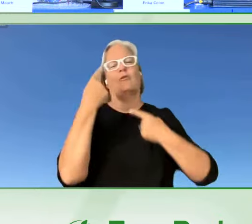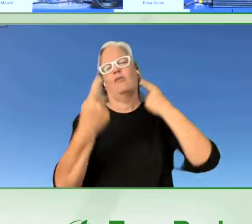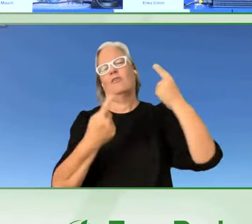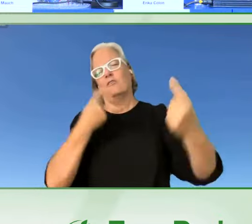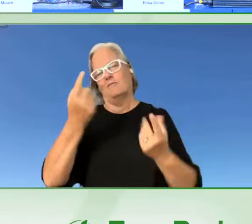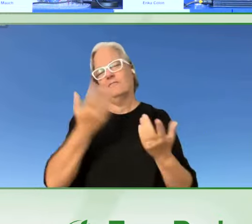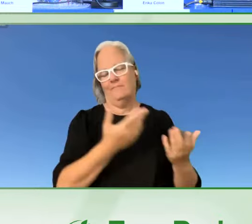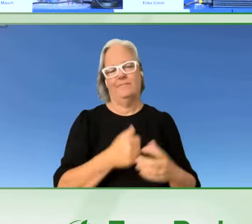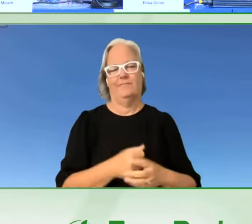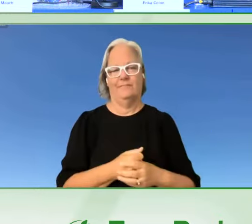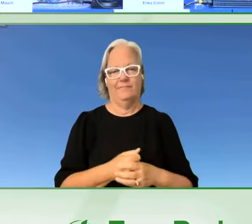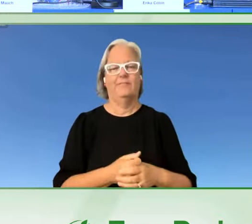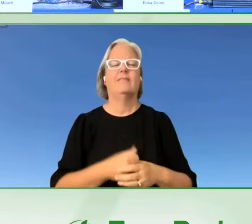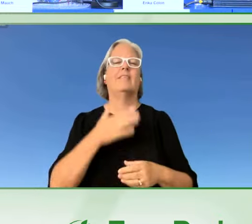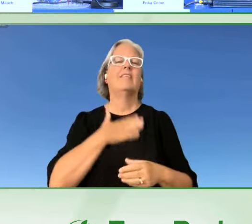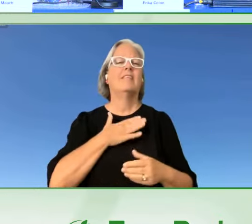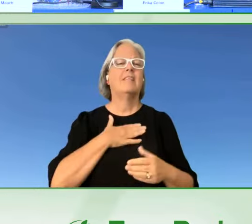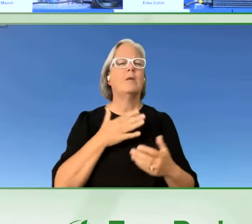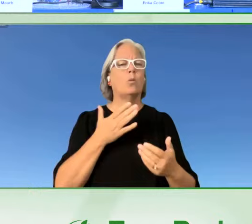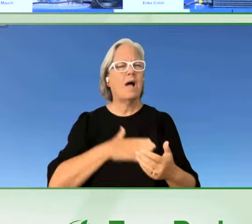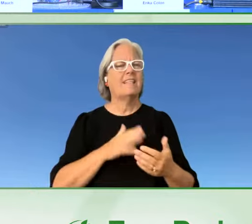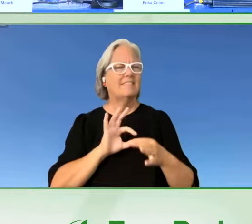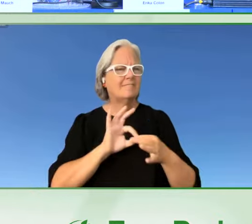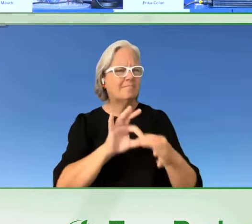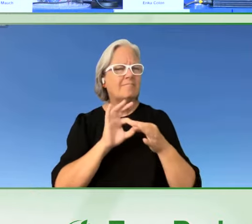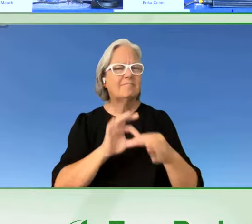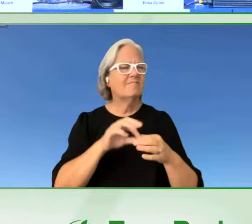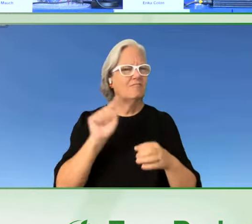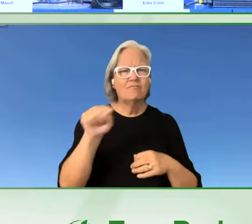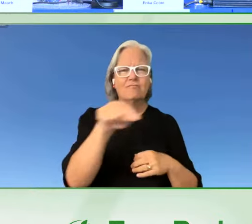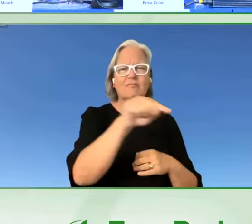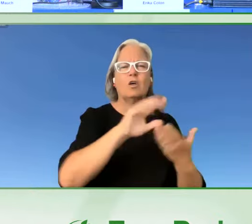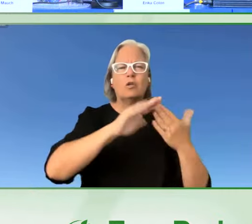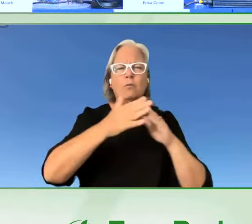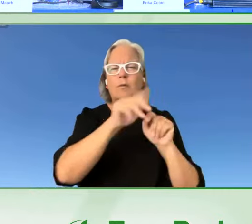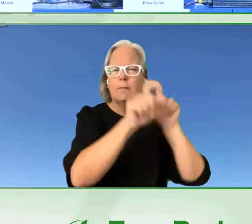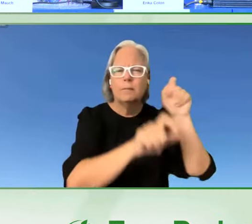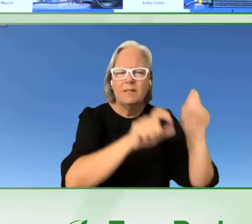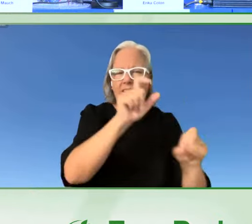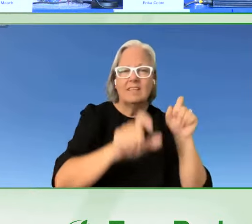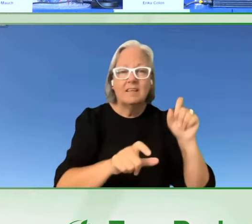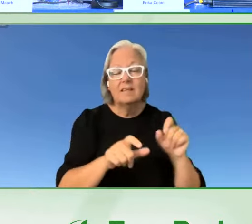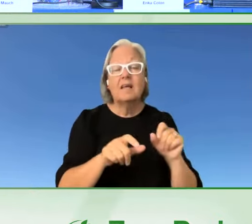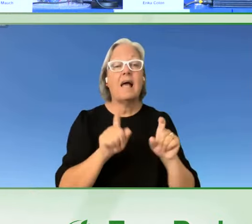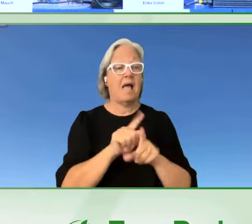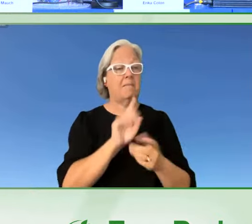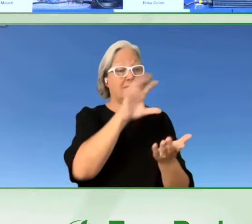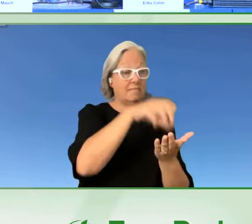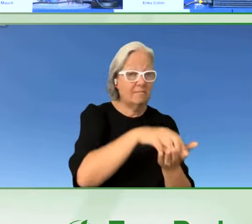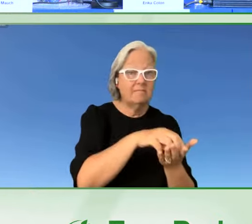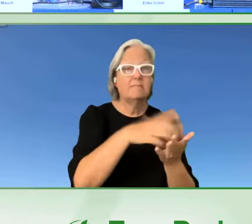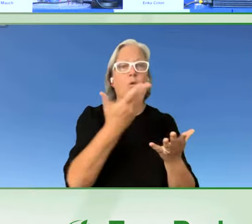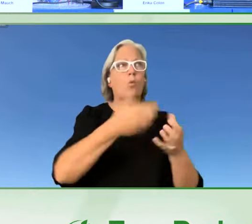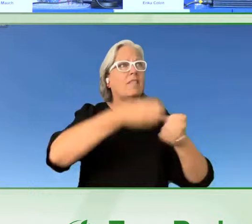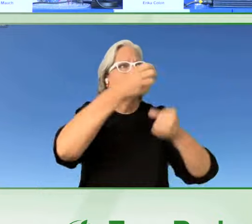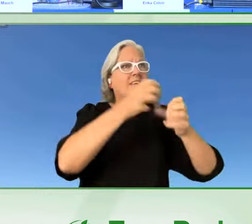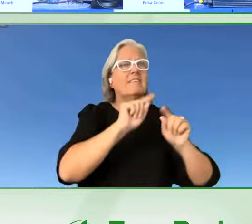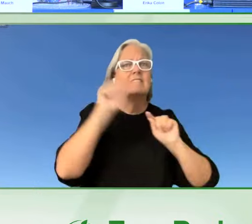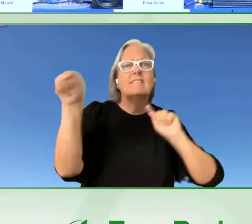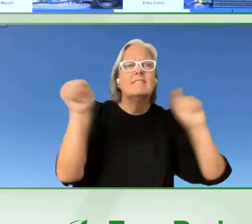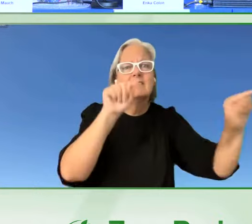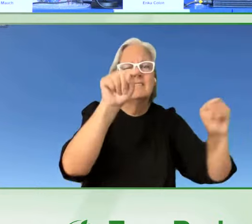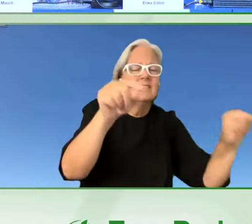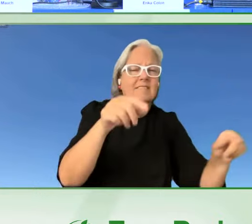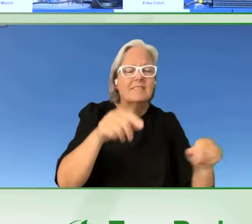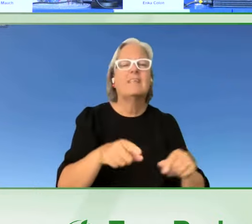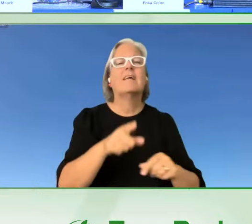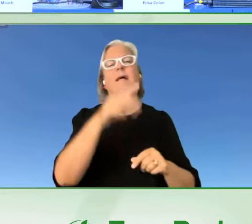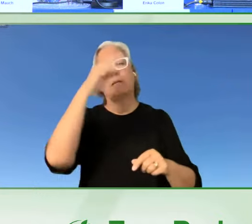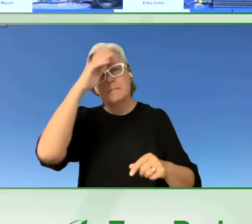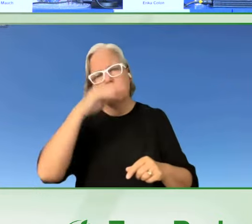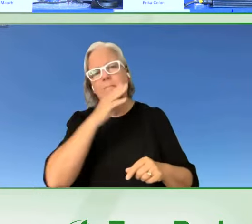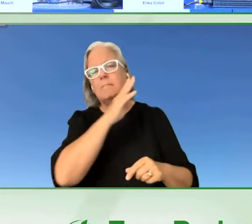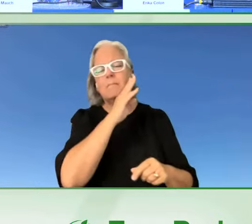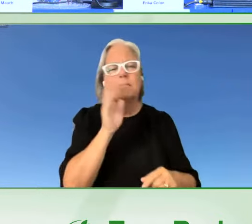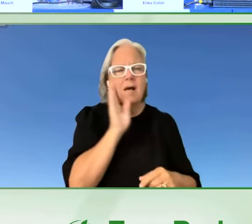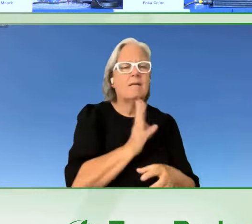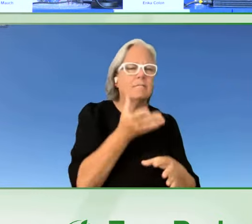These are scanned answers from the survey.